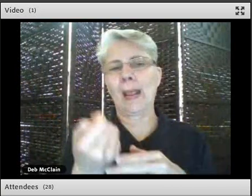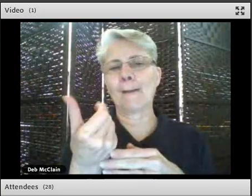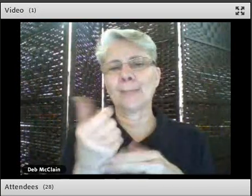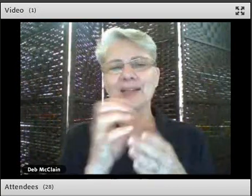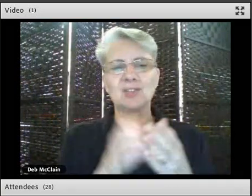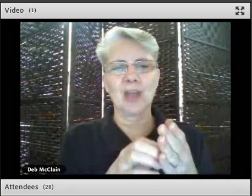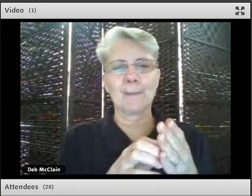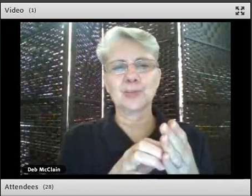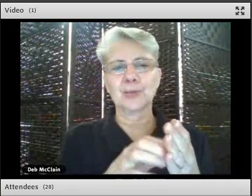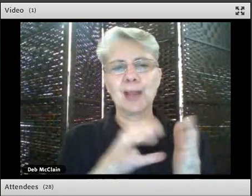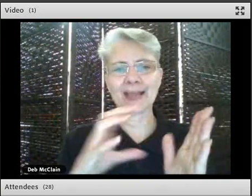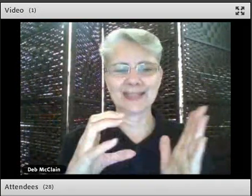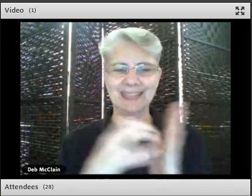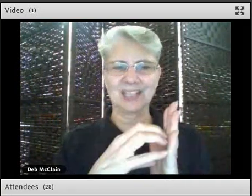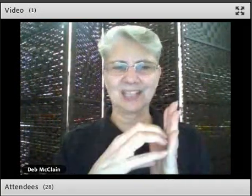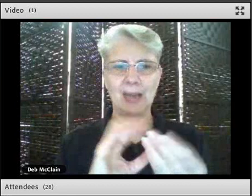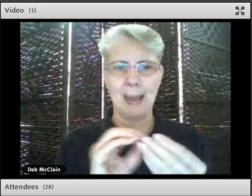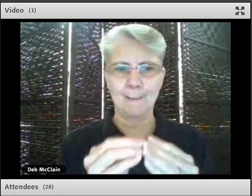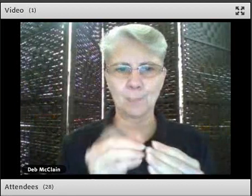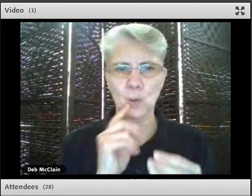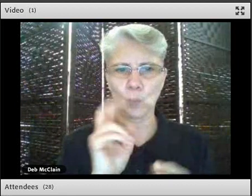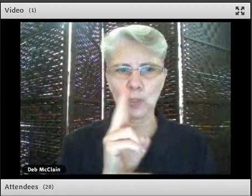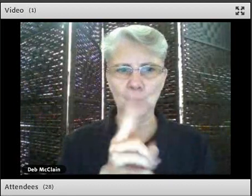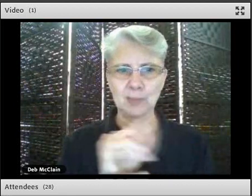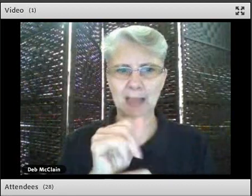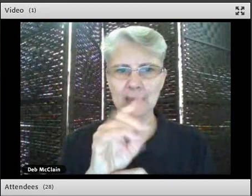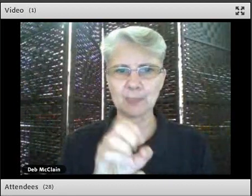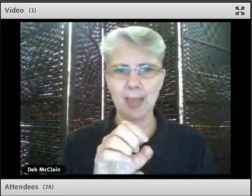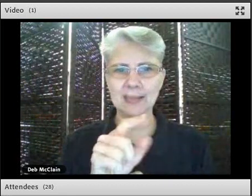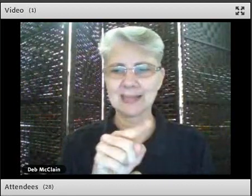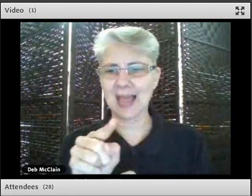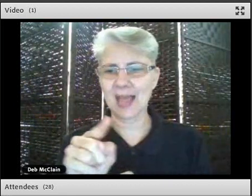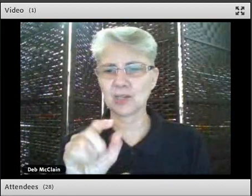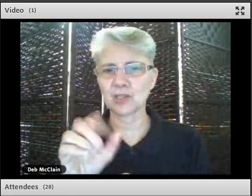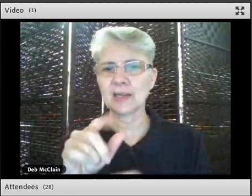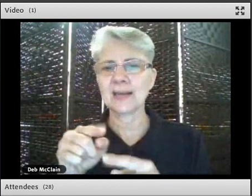If each of these chapters is a work in and of its own right,